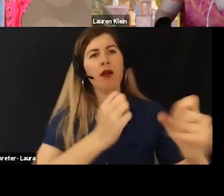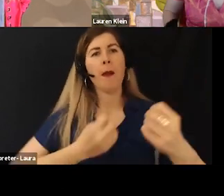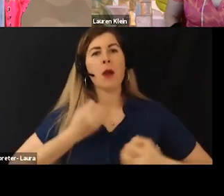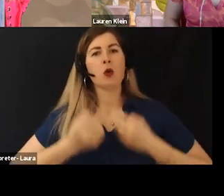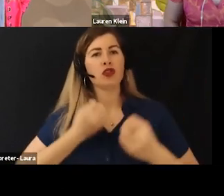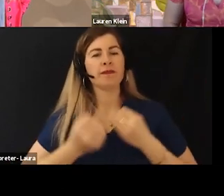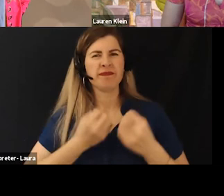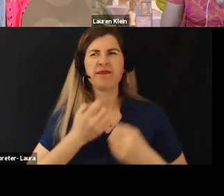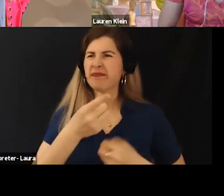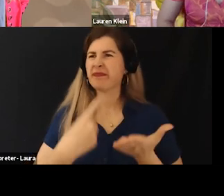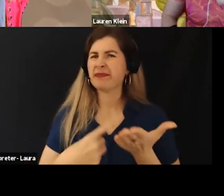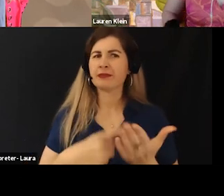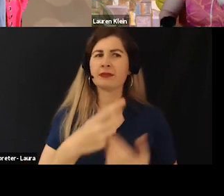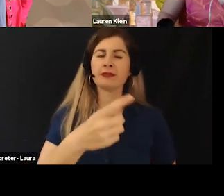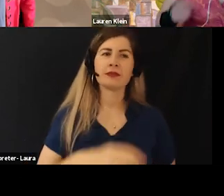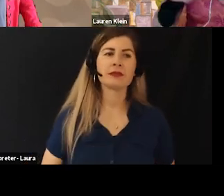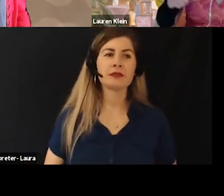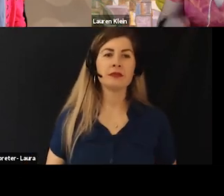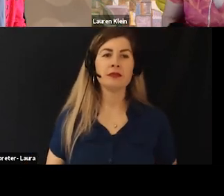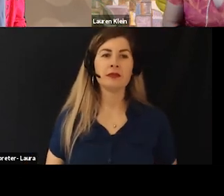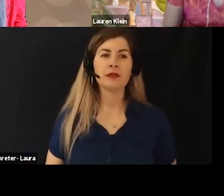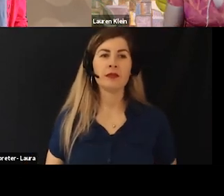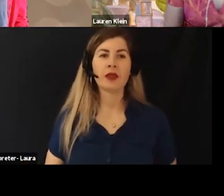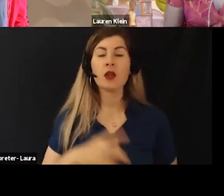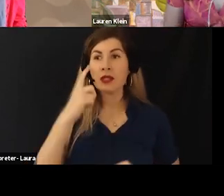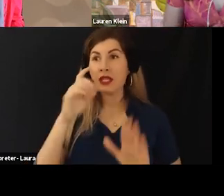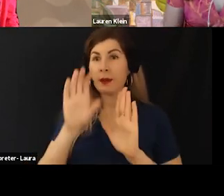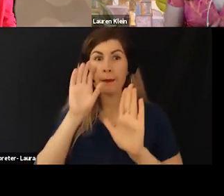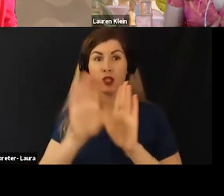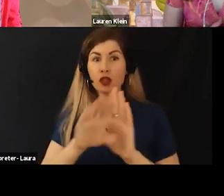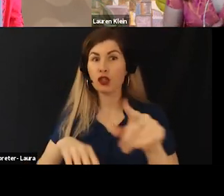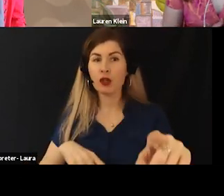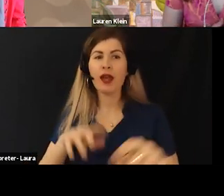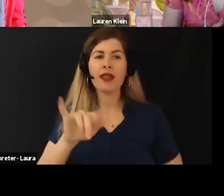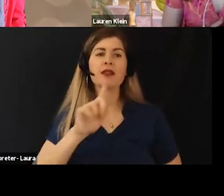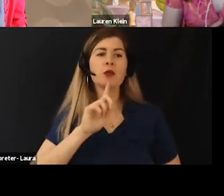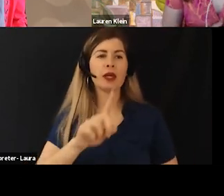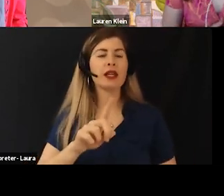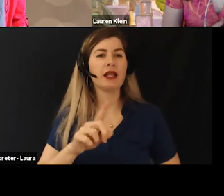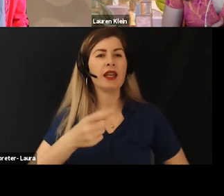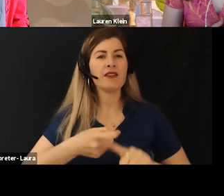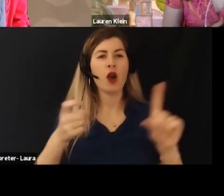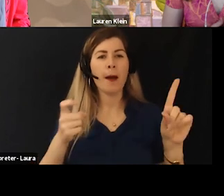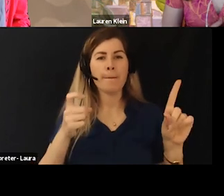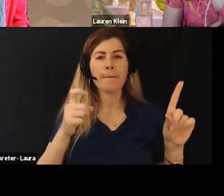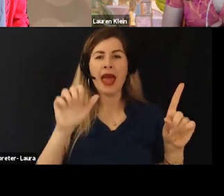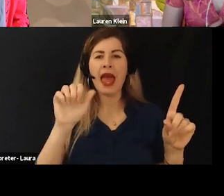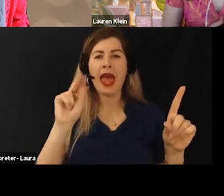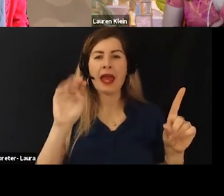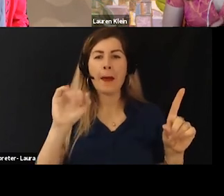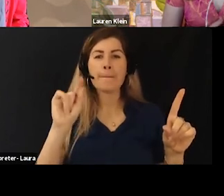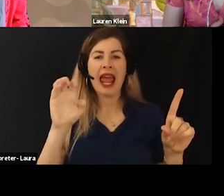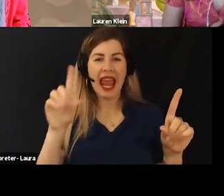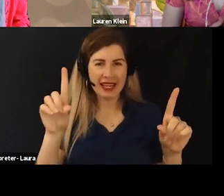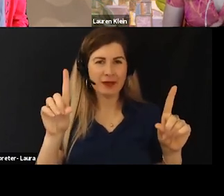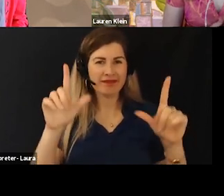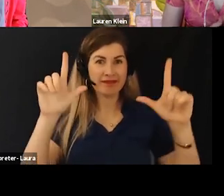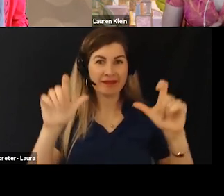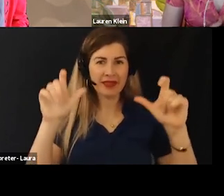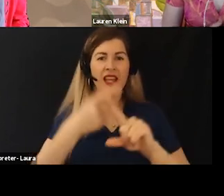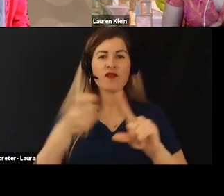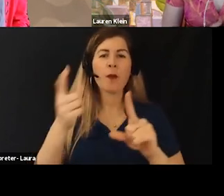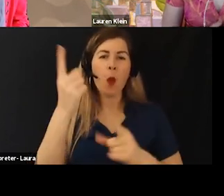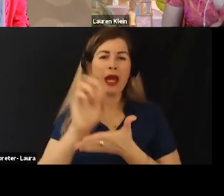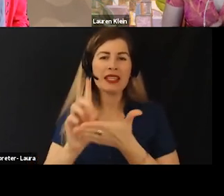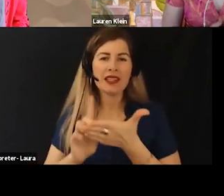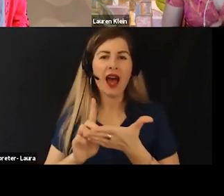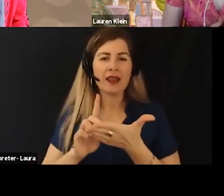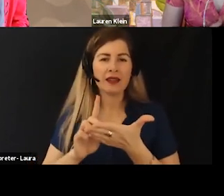So, The large, the large image that you see is actually it's a screenshot of an animated visualization, you can actually it's by the design firm